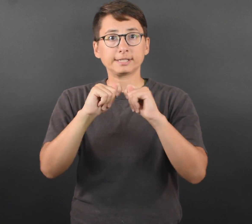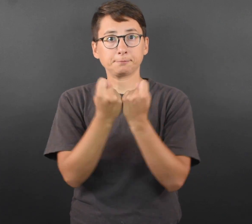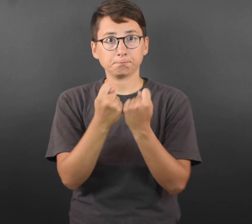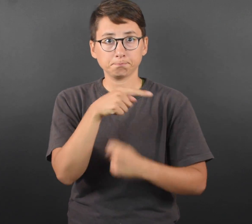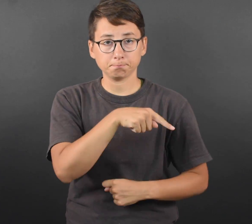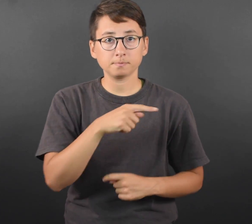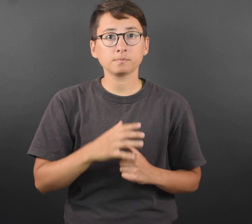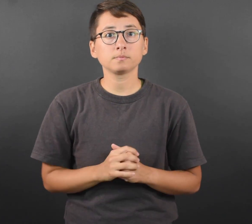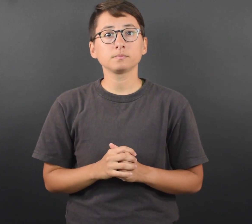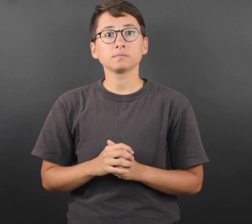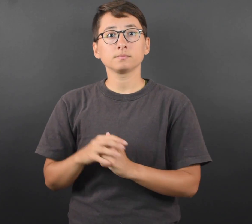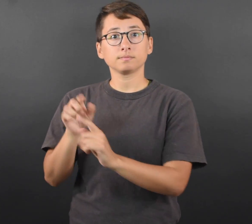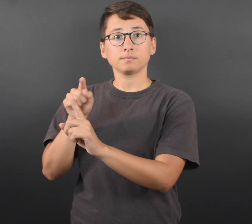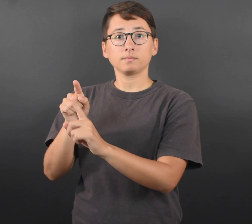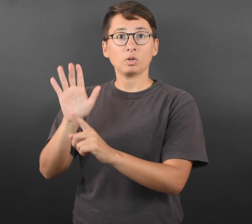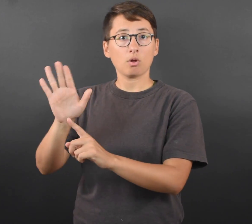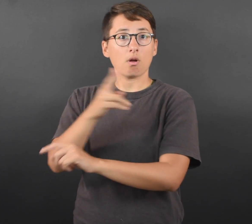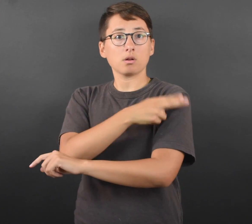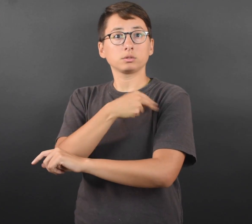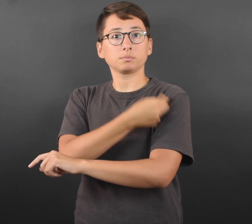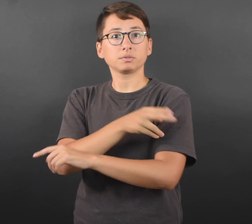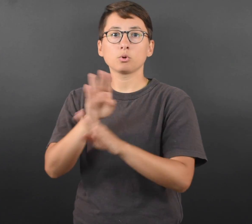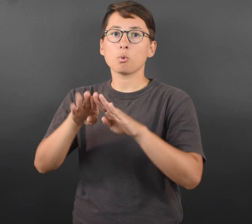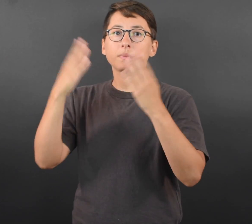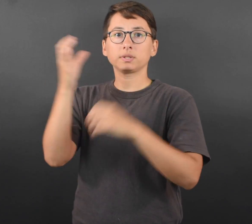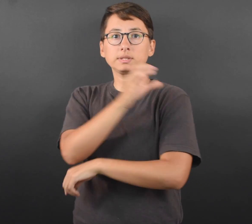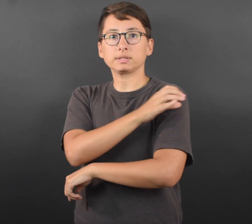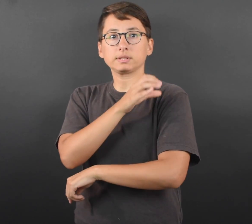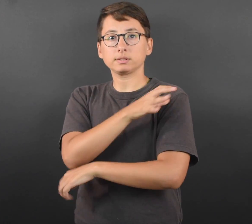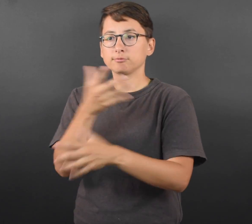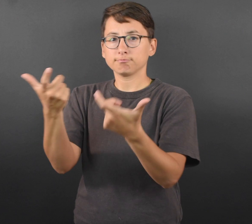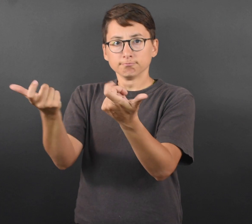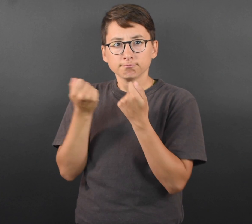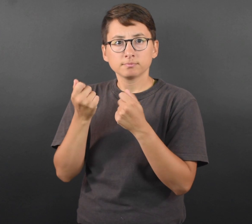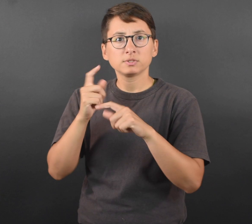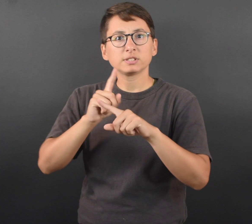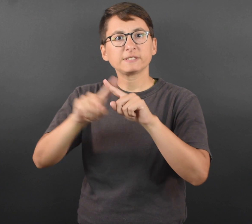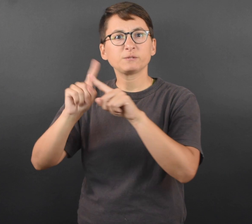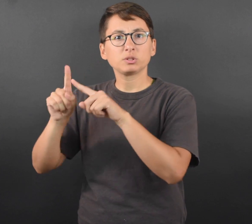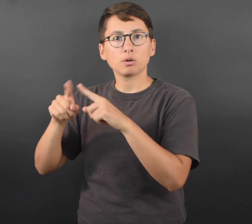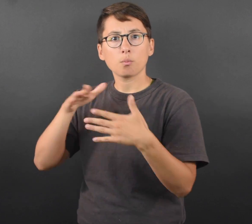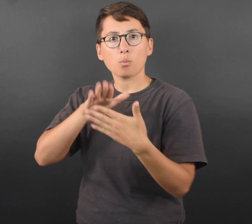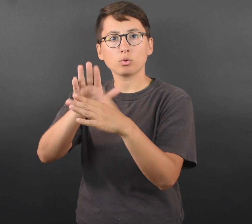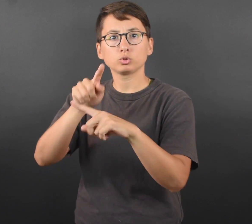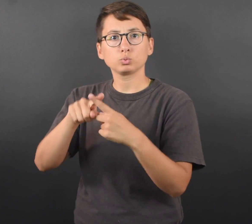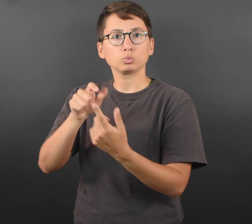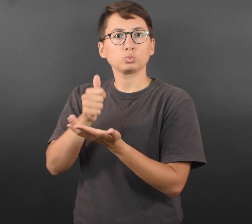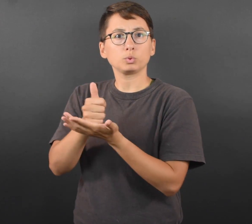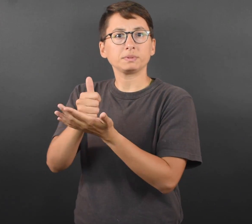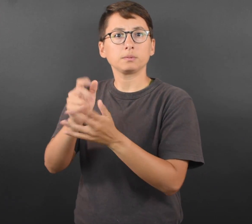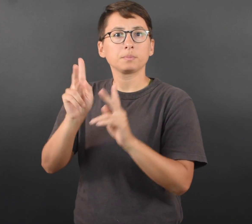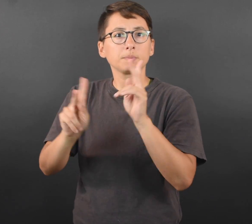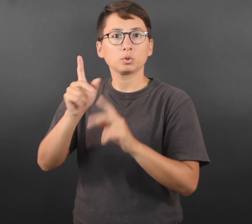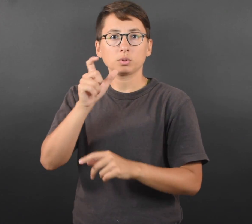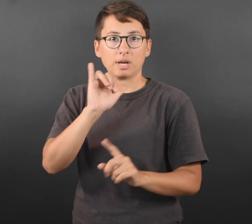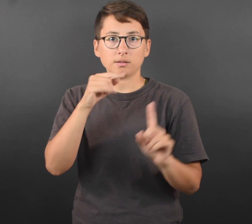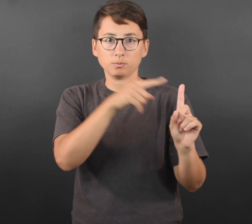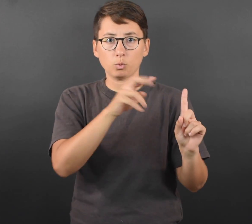disciplines to treat people like Rieffer, who is fairly typical of the patients seen there.